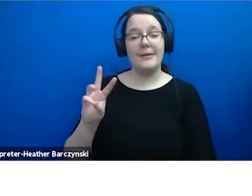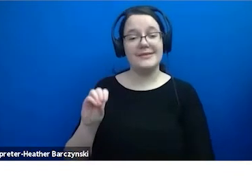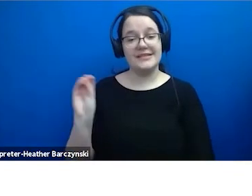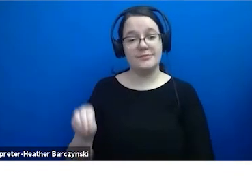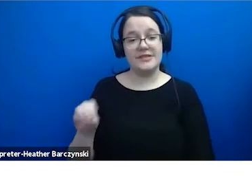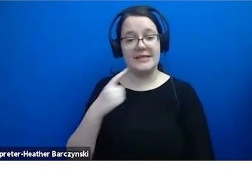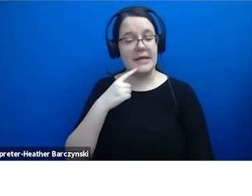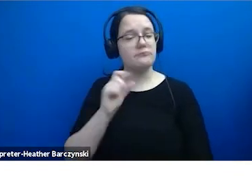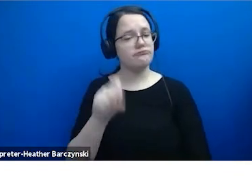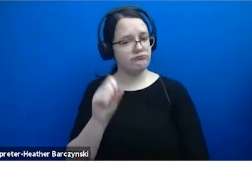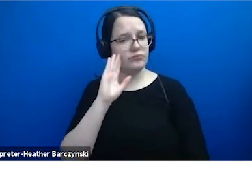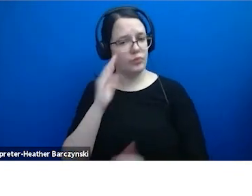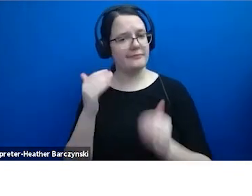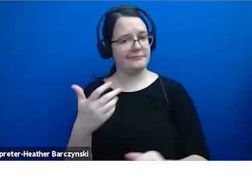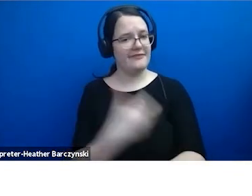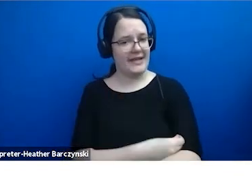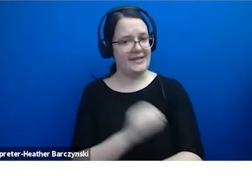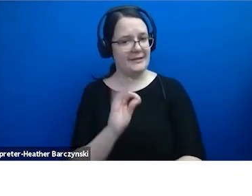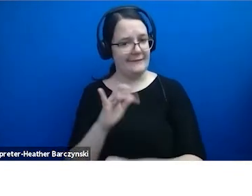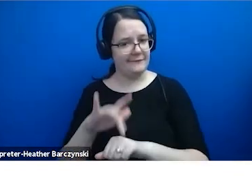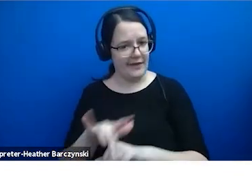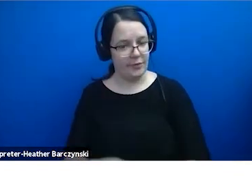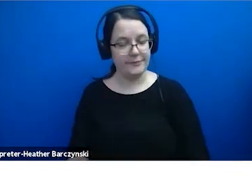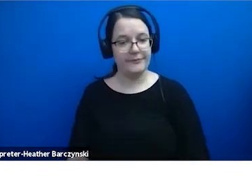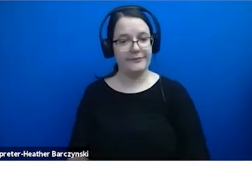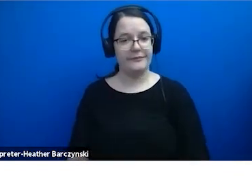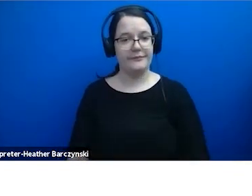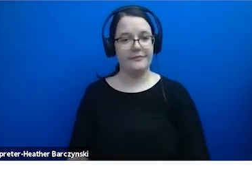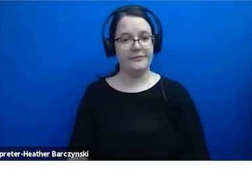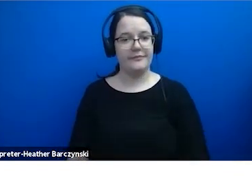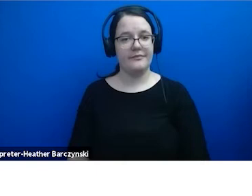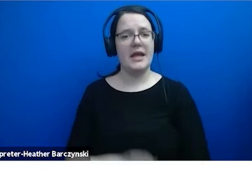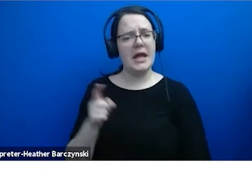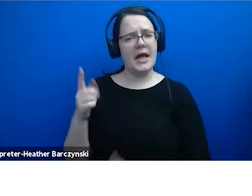would take a vaccine if it was available so this was trending with what we were seeing nationally